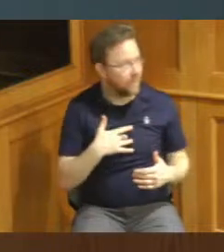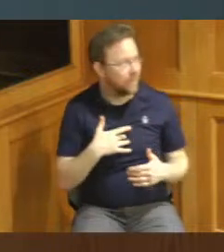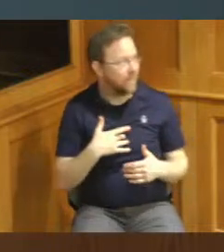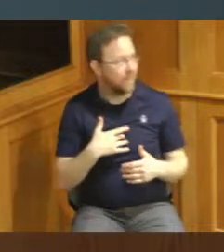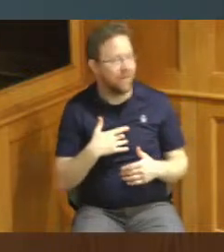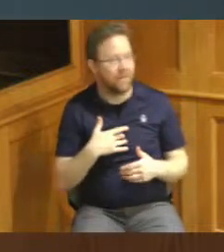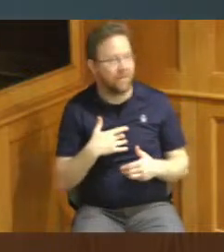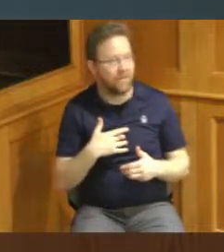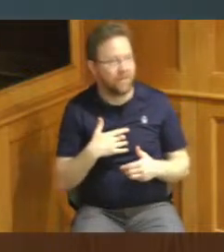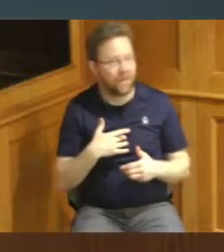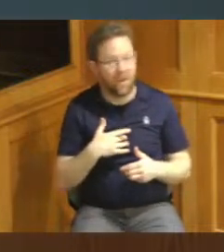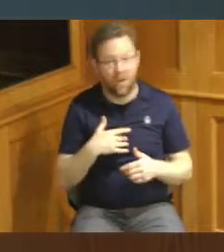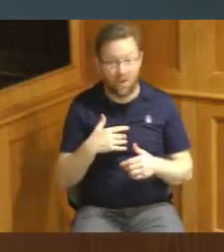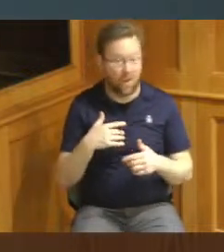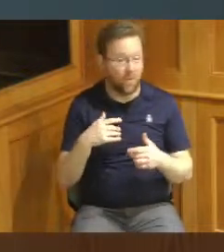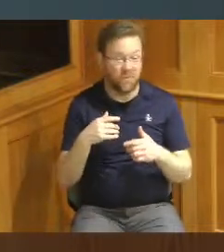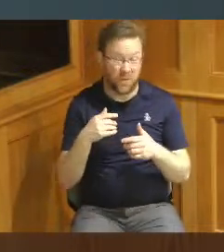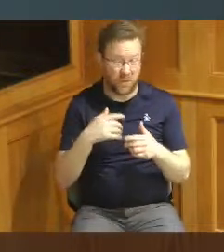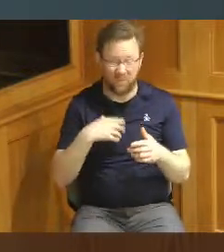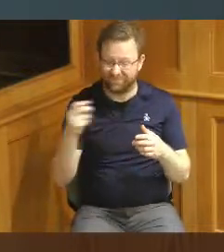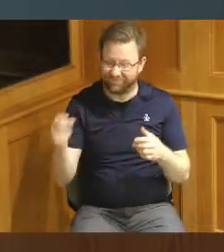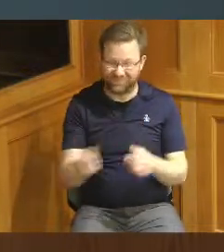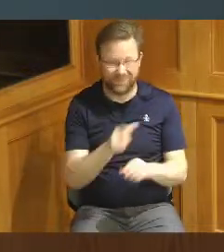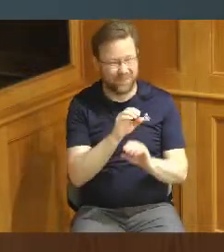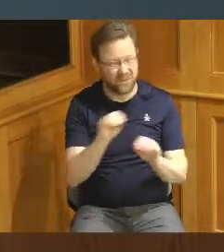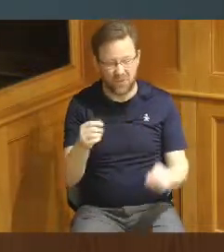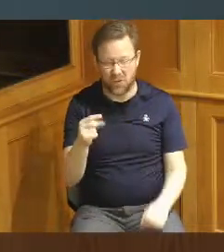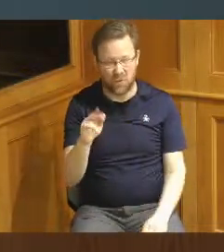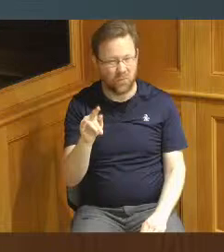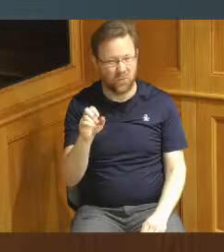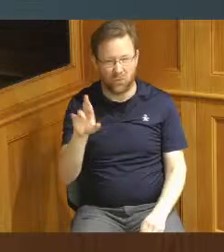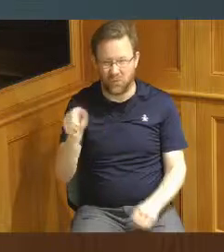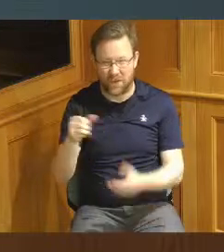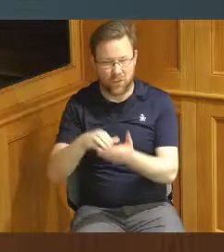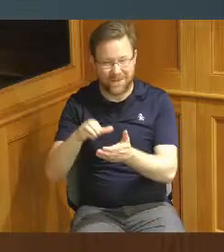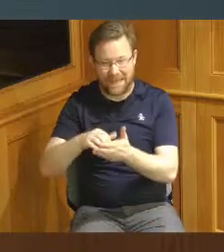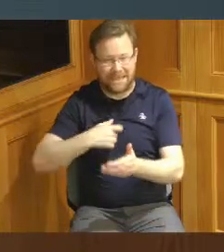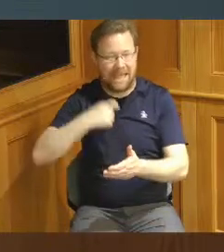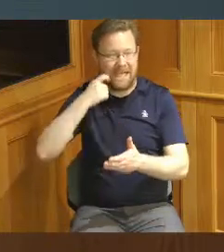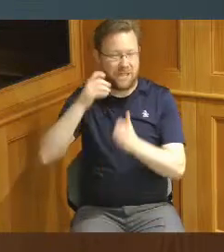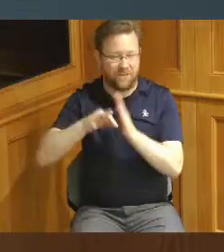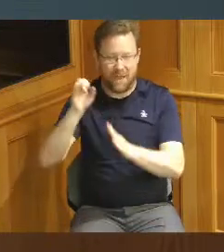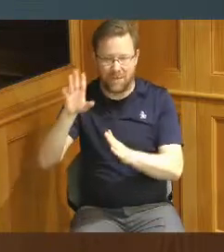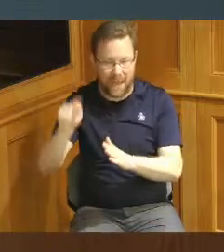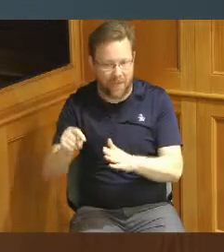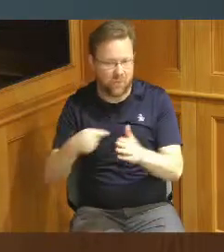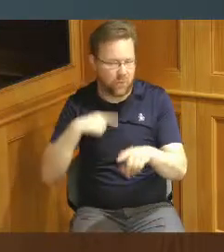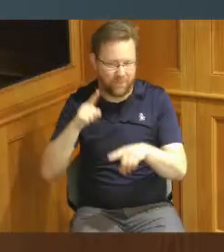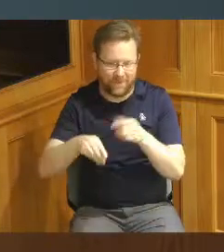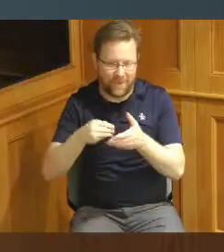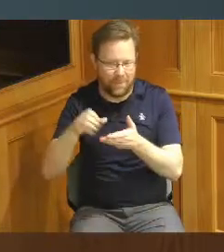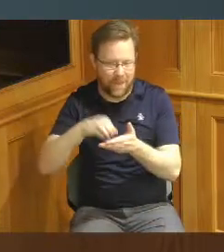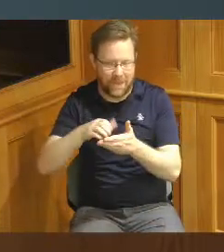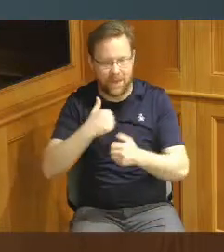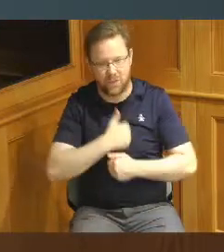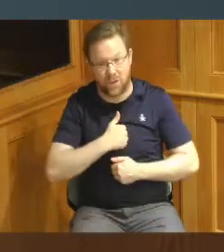we will definitely keep your family in our prayers now we will I will make a motion to approve the